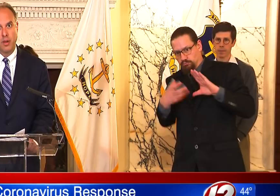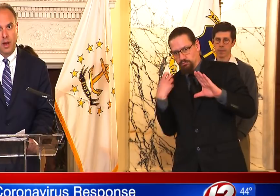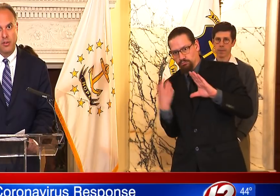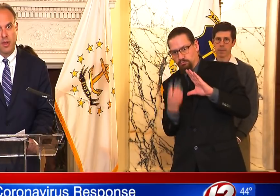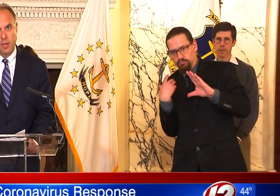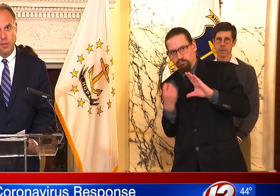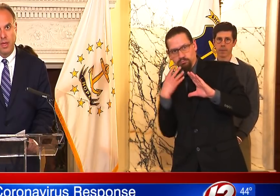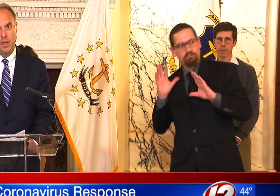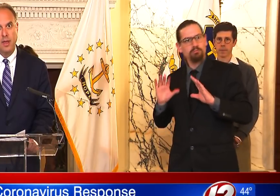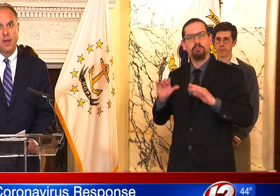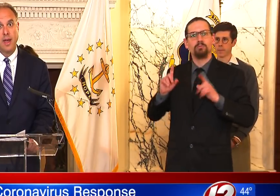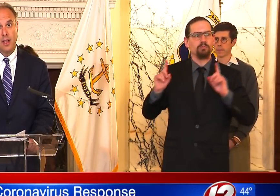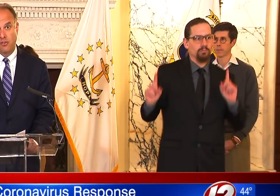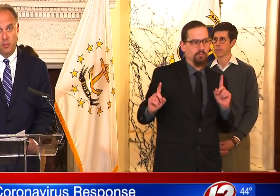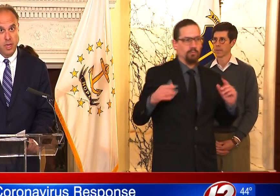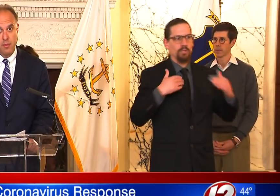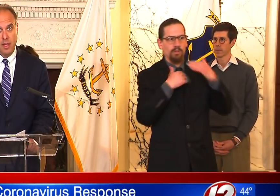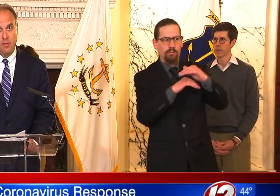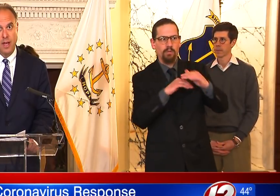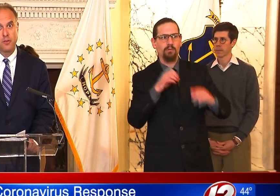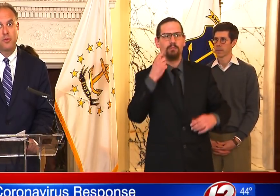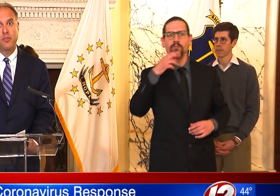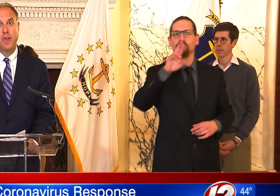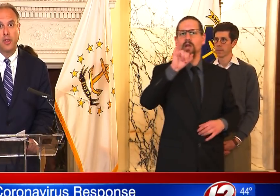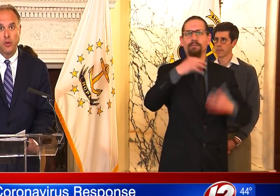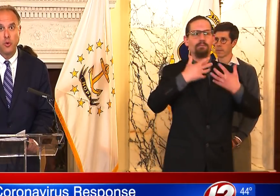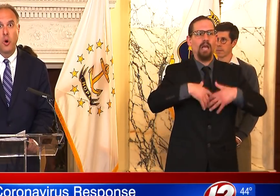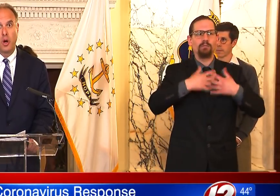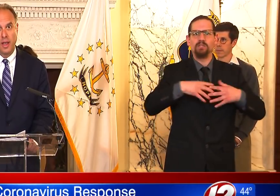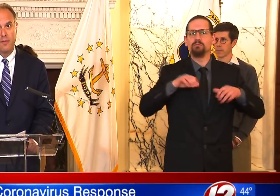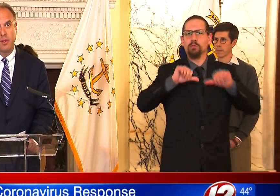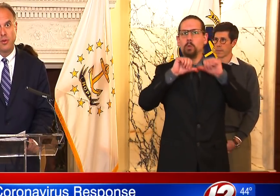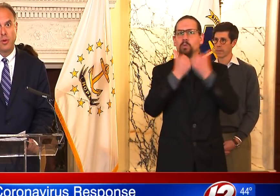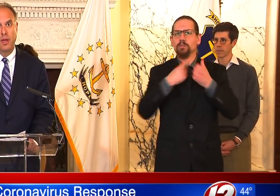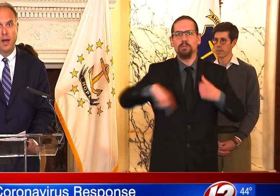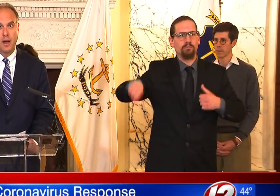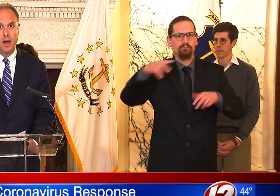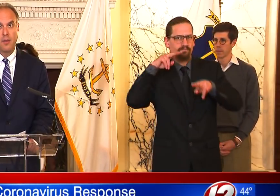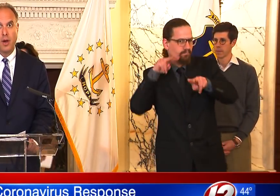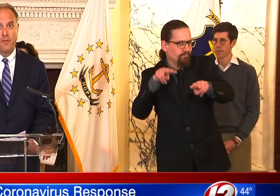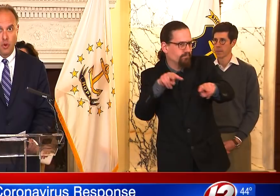THE WORK ENVIRONMENT. THESE ARE THINGS THE